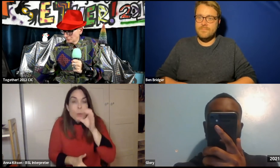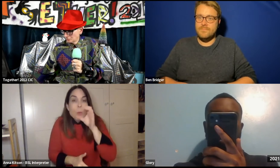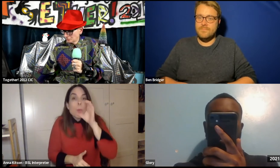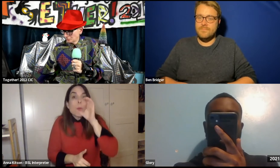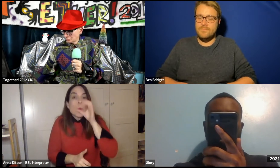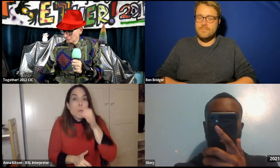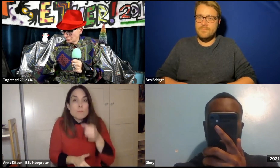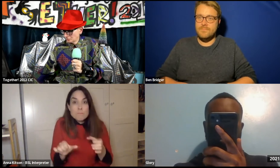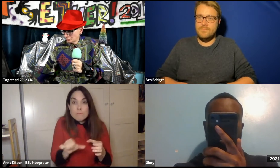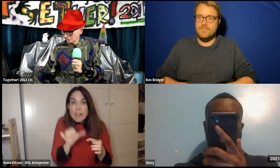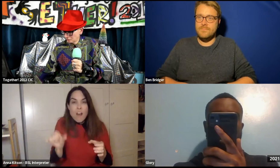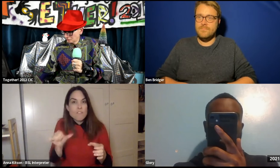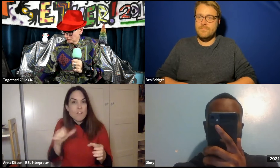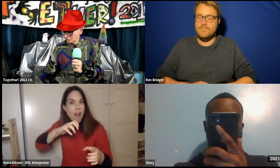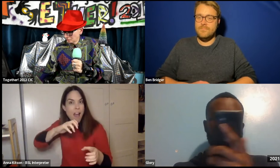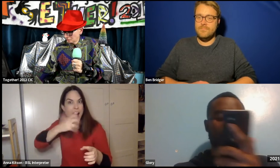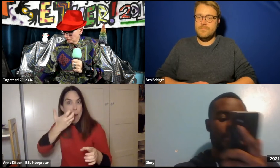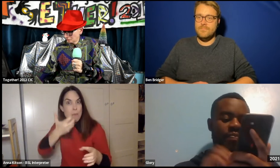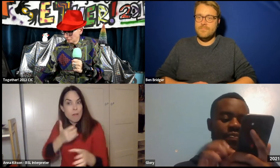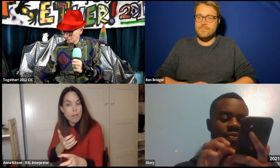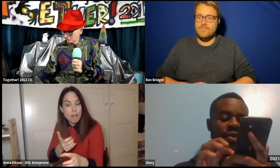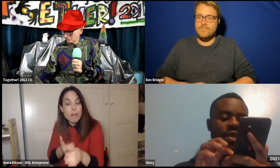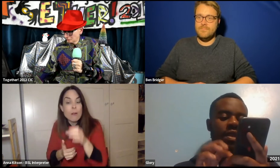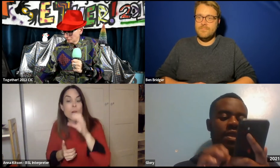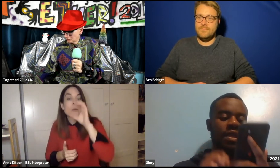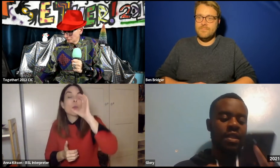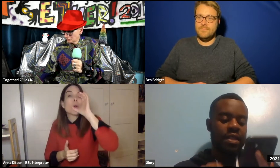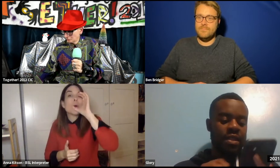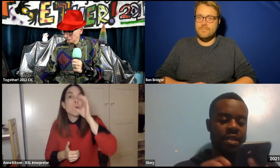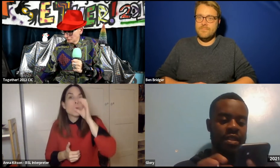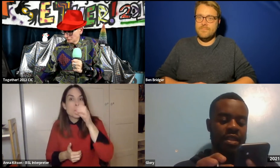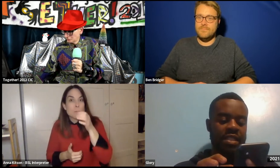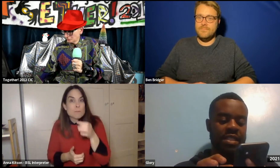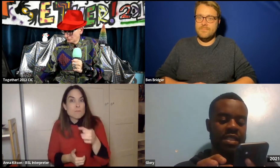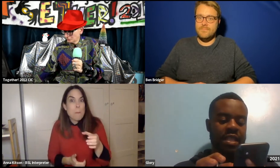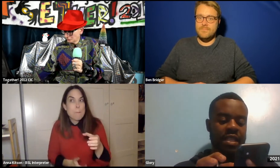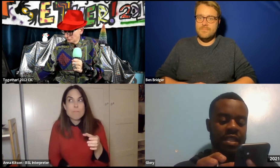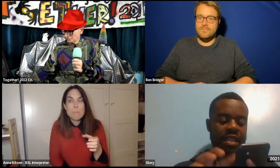Then you can drink apple juice And Orange juice as well.